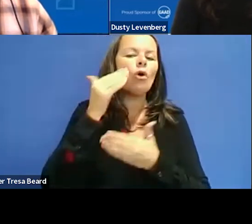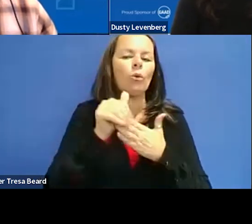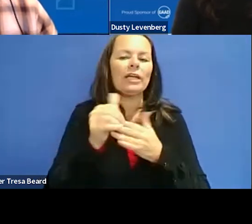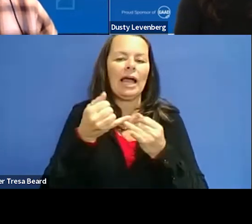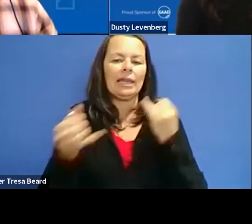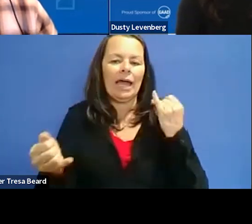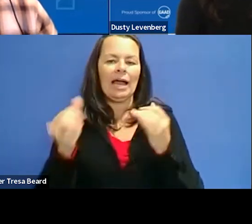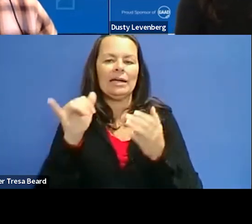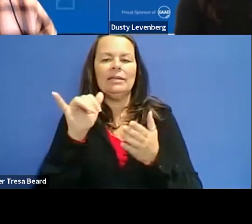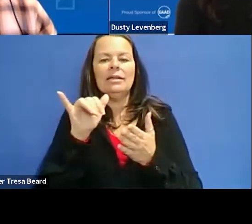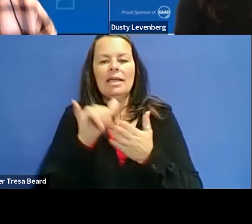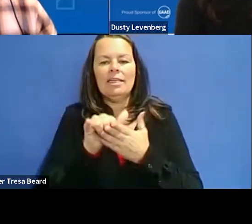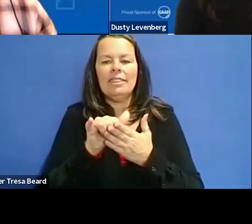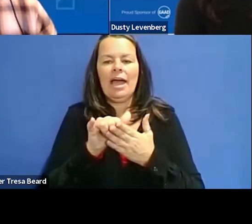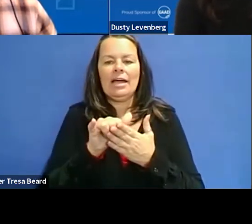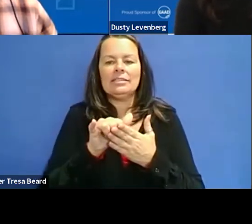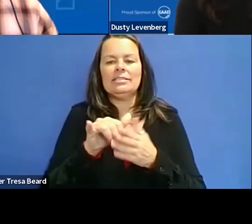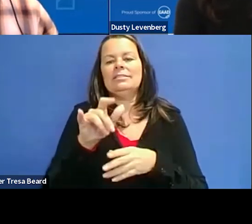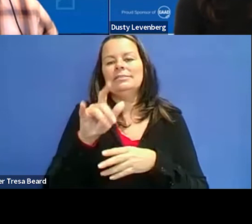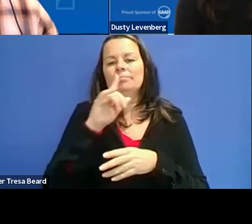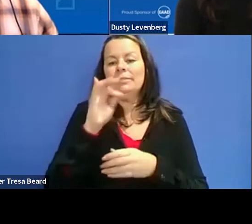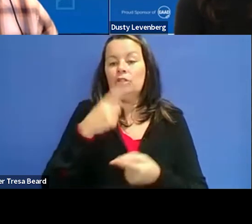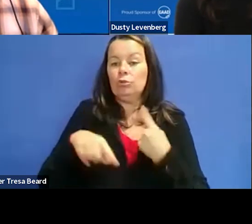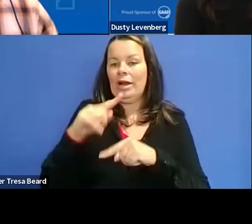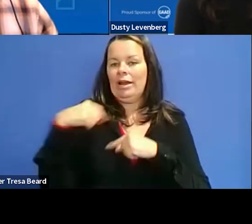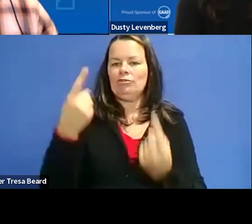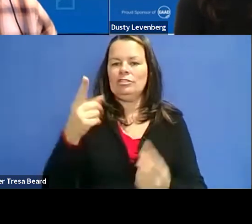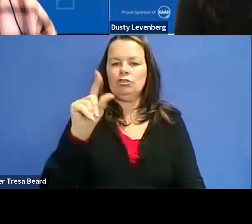ATAG is the offering tool accessibility guidelines.